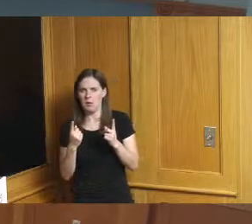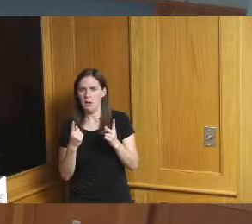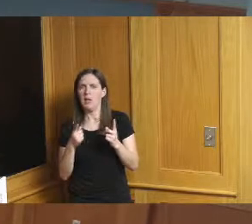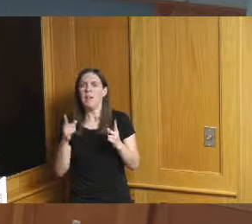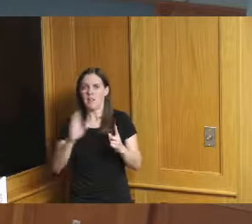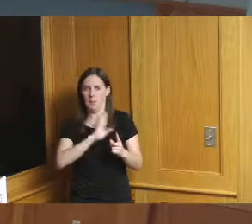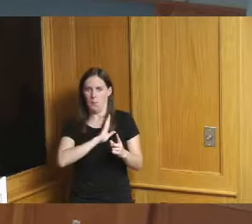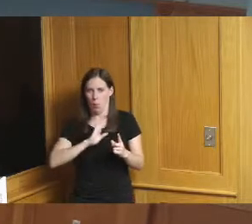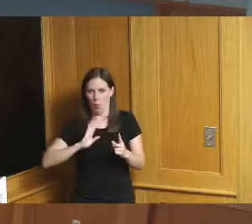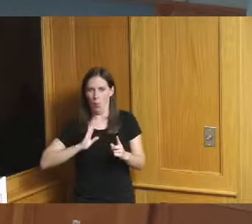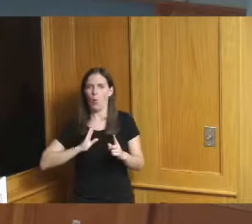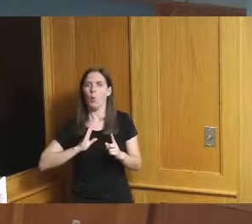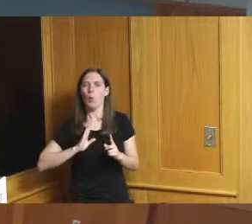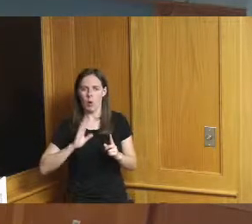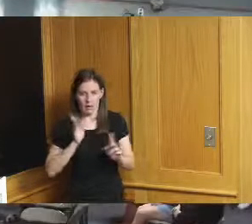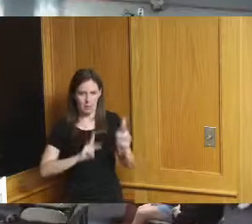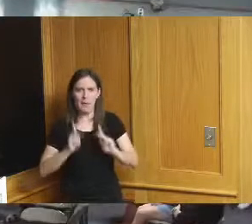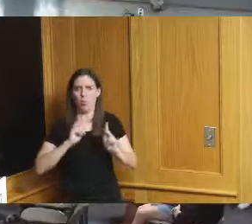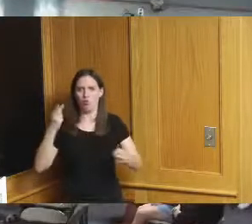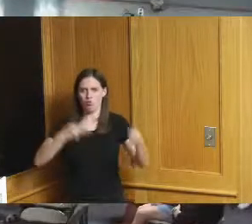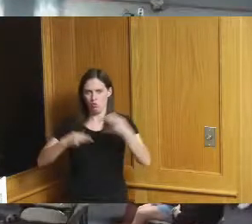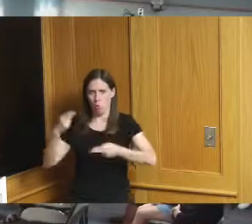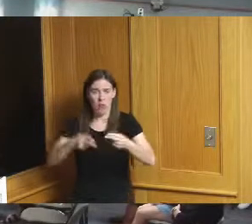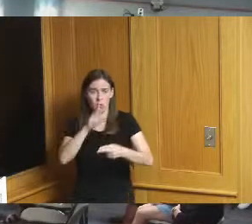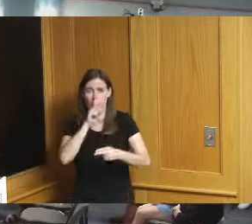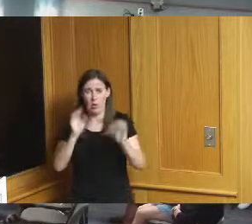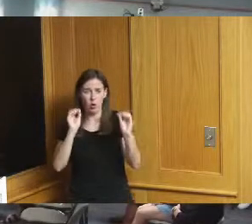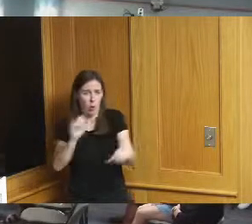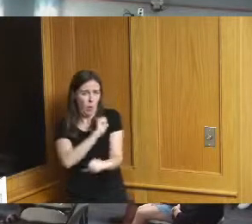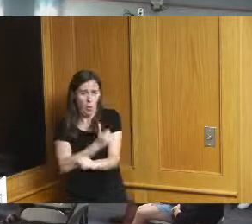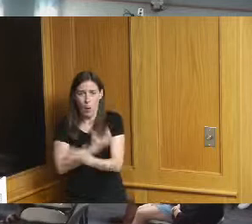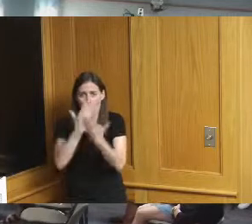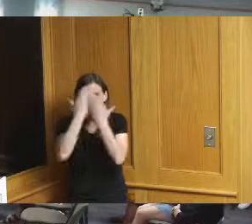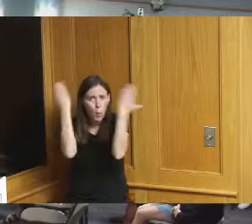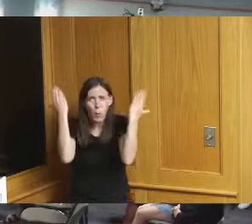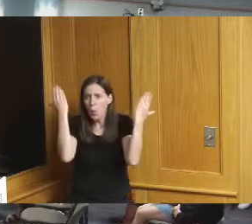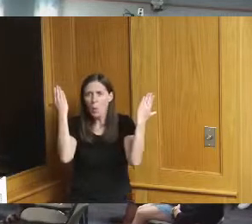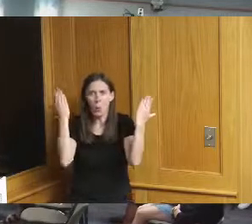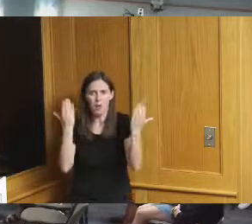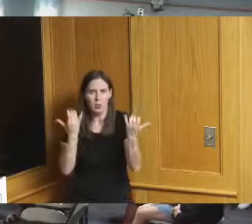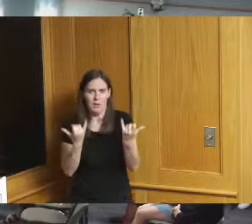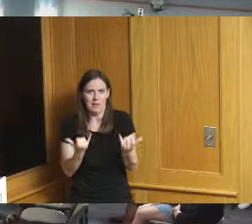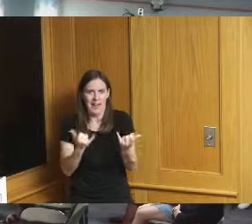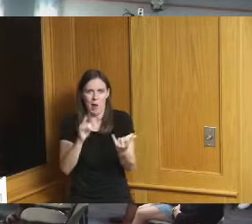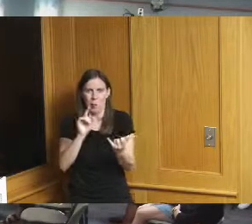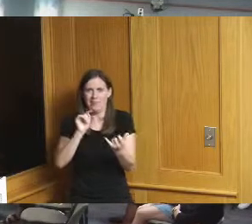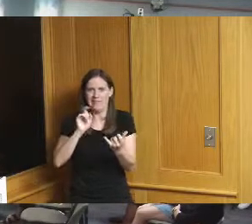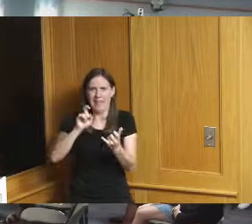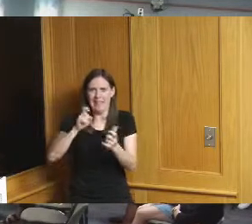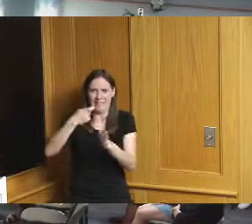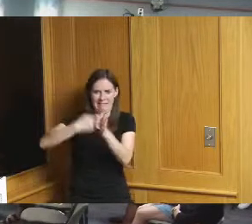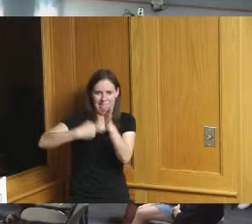they don't have no authority so we've got this tax levy money running out here that